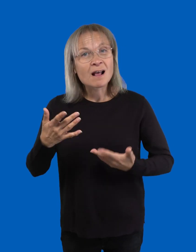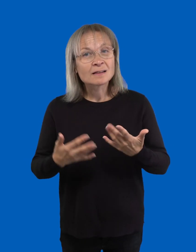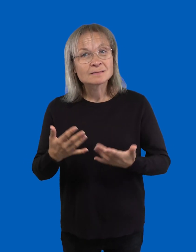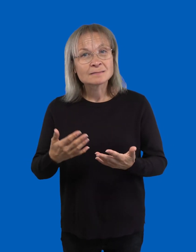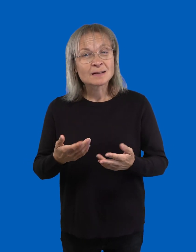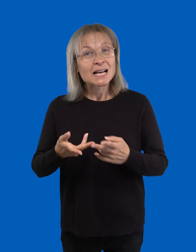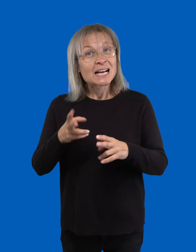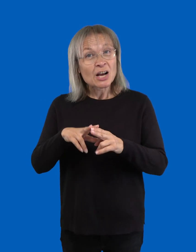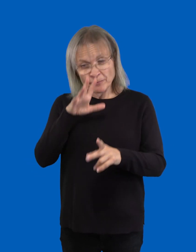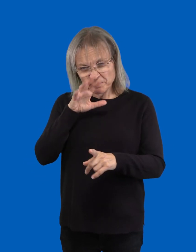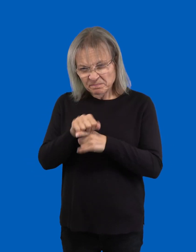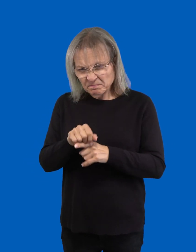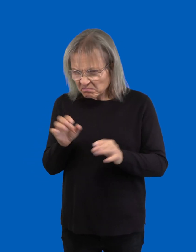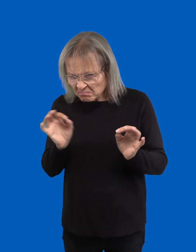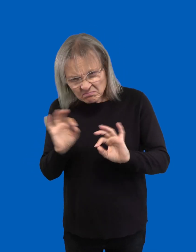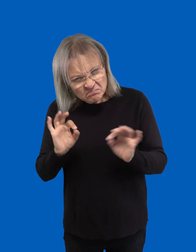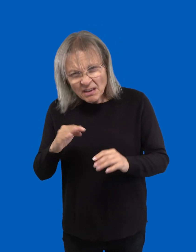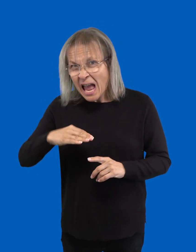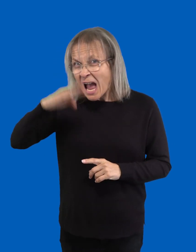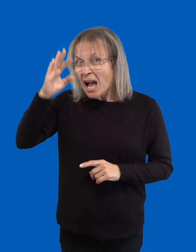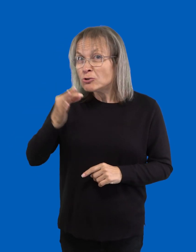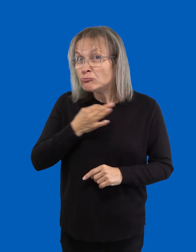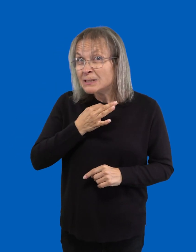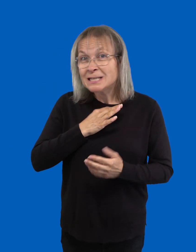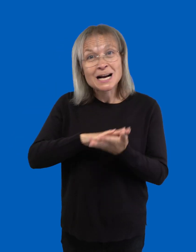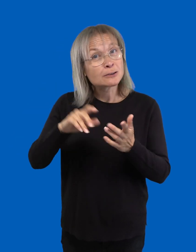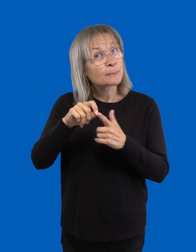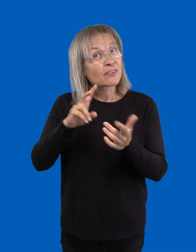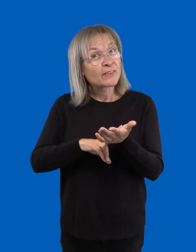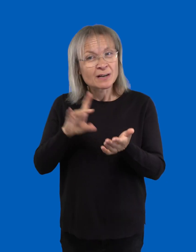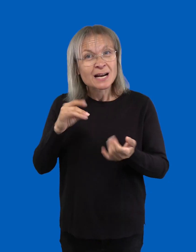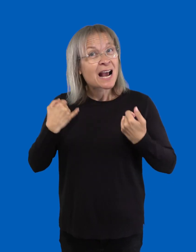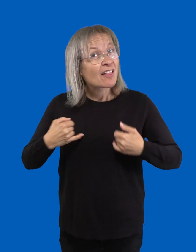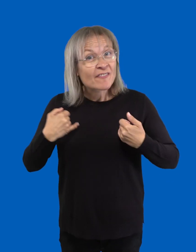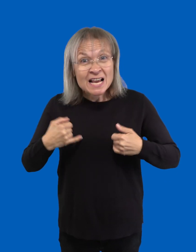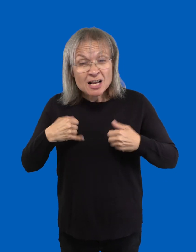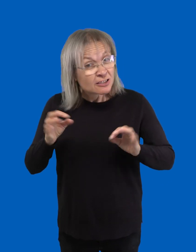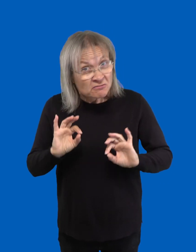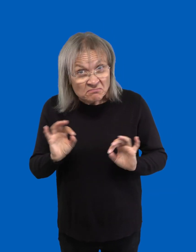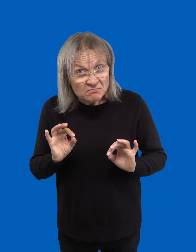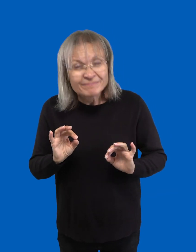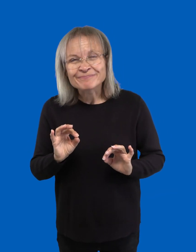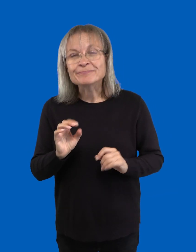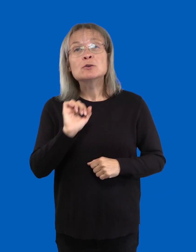If the results show no sign of high-risk HPV infection, your risk of cervical cancer is very low.